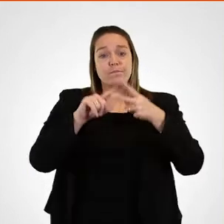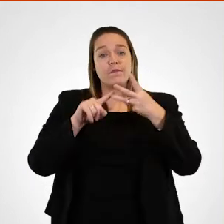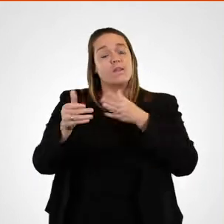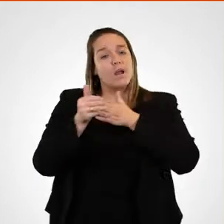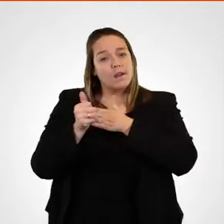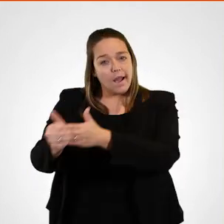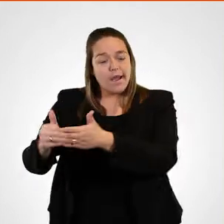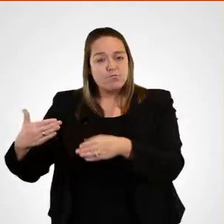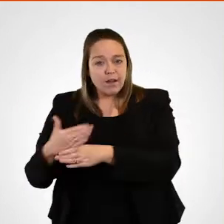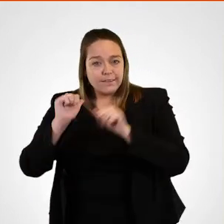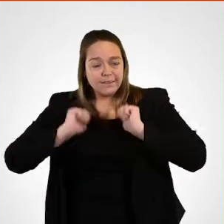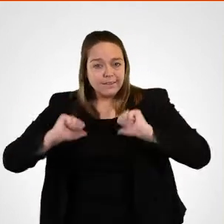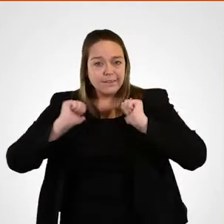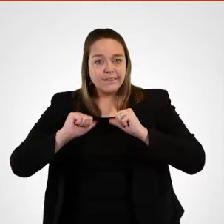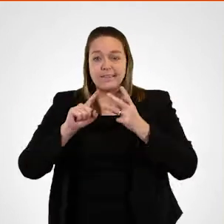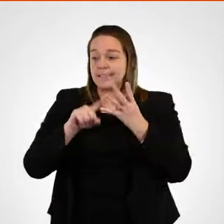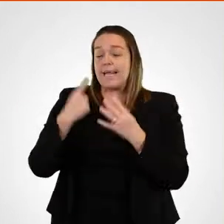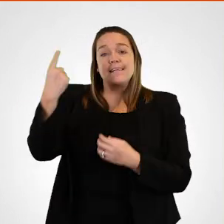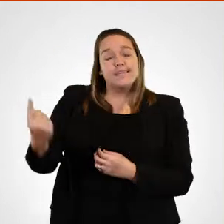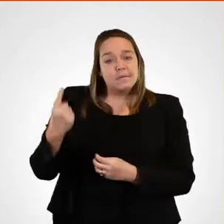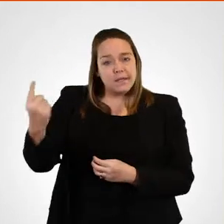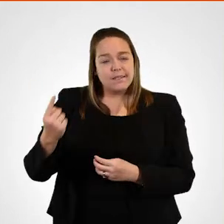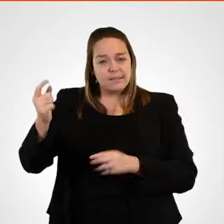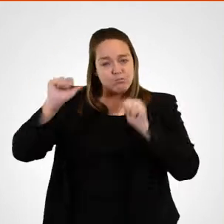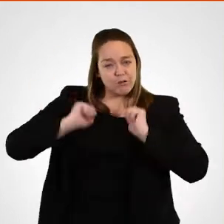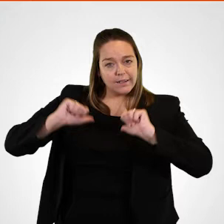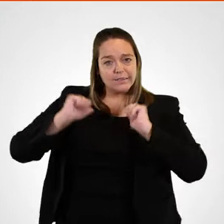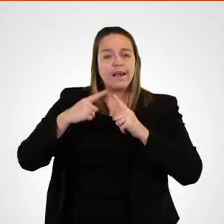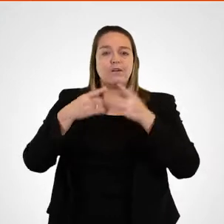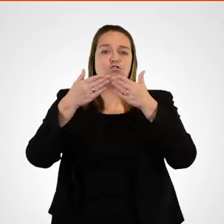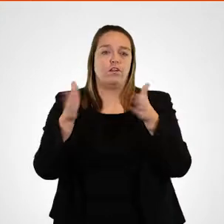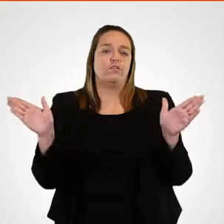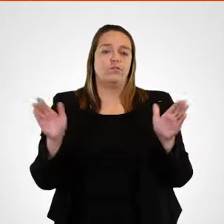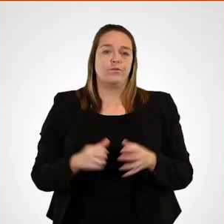guided practice, independent practice, and then generalisation.